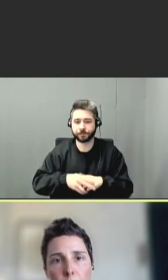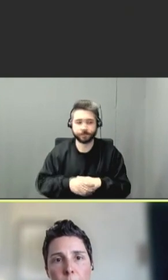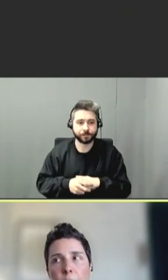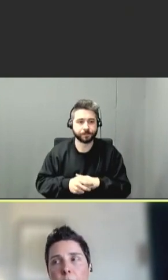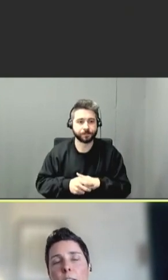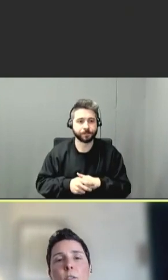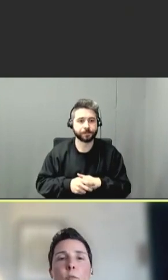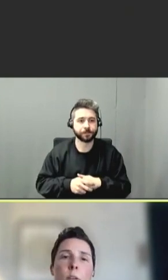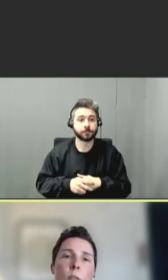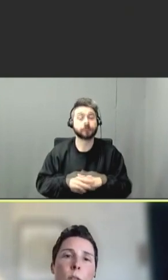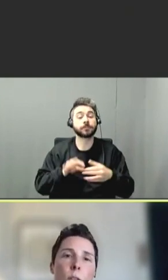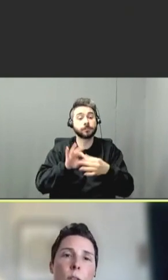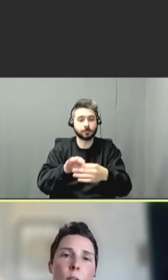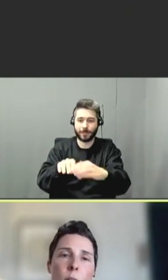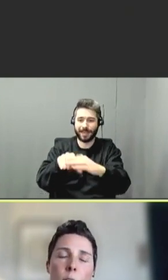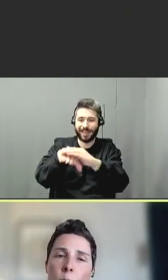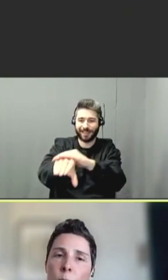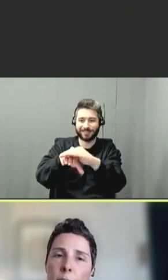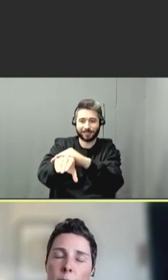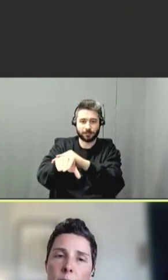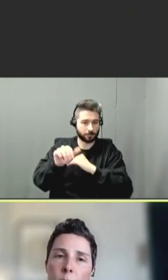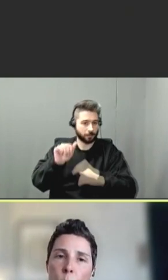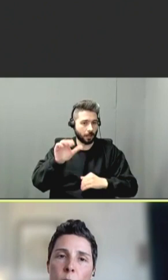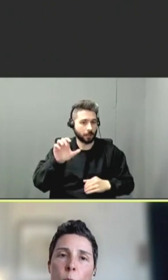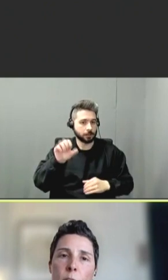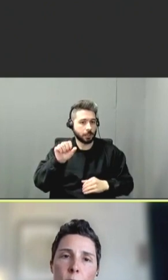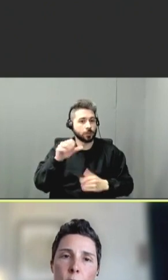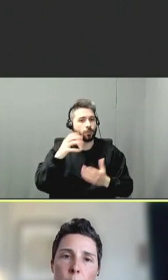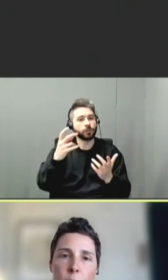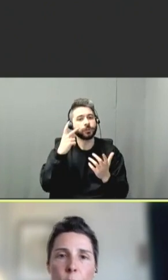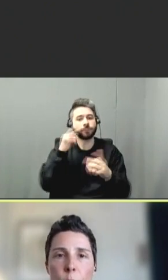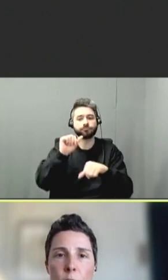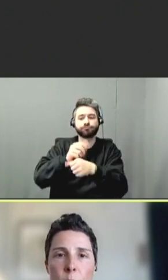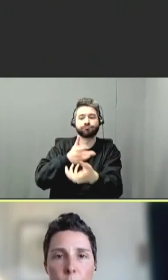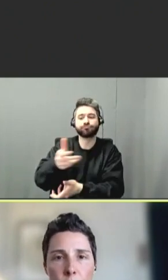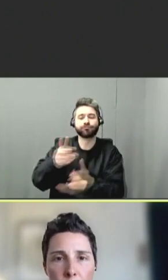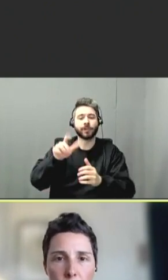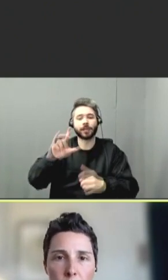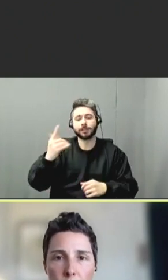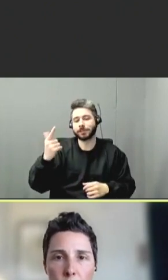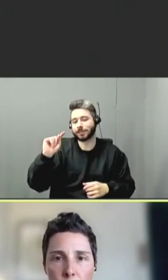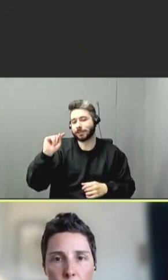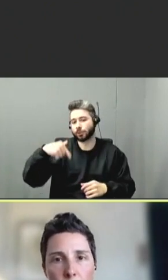On the access front, we'd like to see work with LGBTQ+ community health leaders to